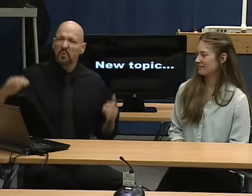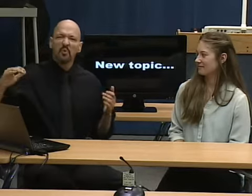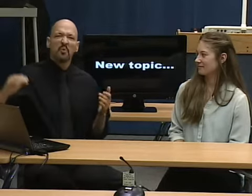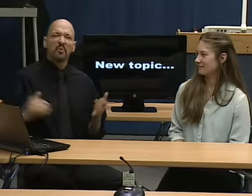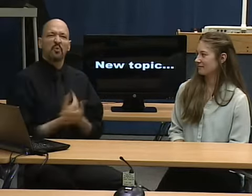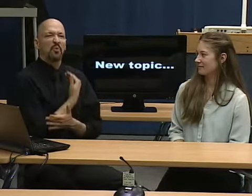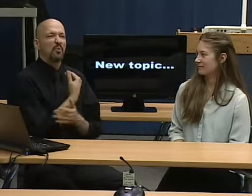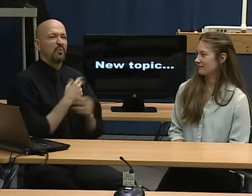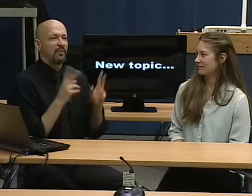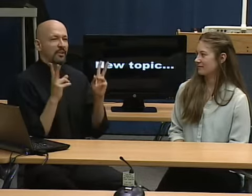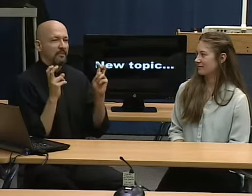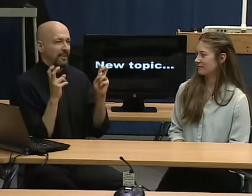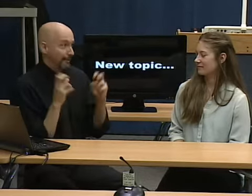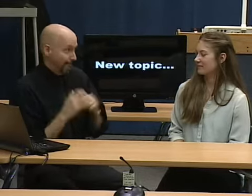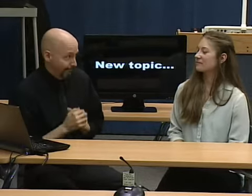New topic!